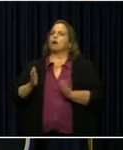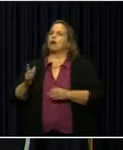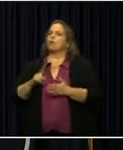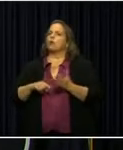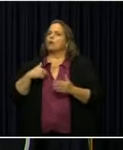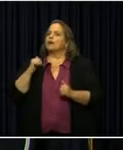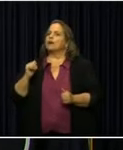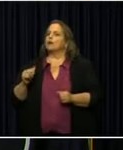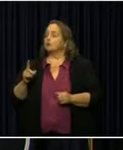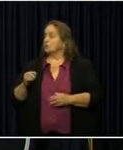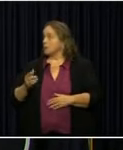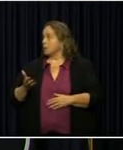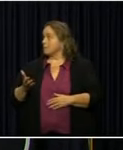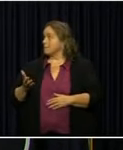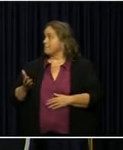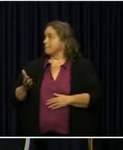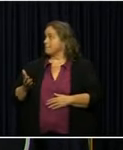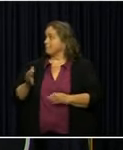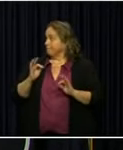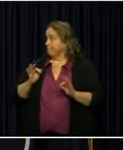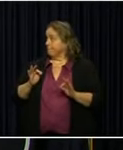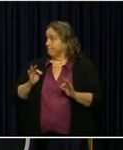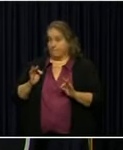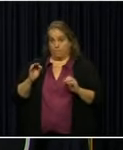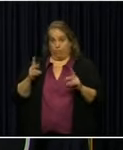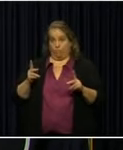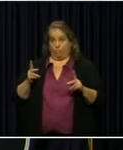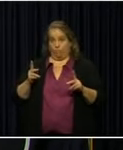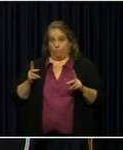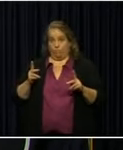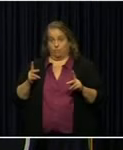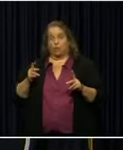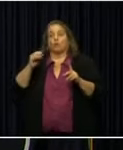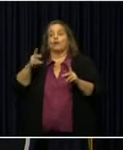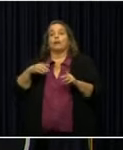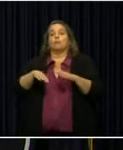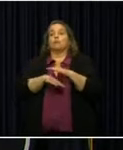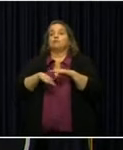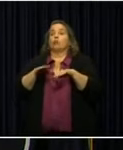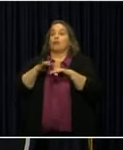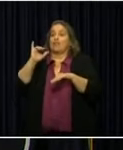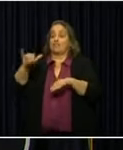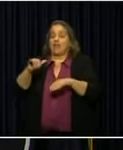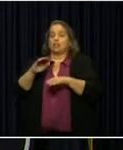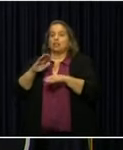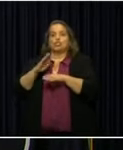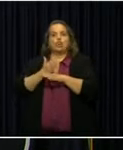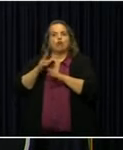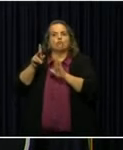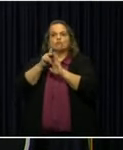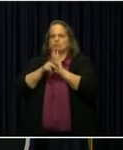RIGHT? SO WE'VE GOT 15 RAPID TESTING MACHINES THAT I THINK ABBOTT MANUFACTURES.